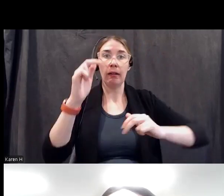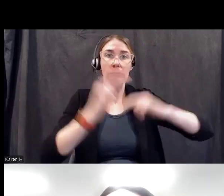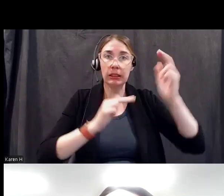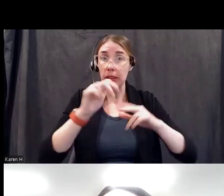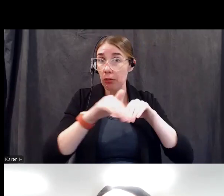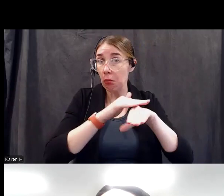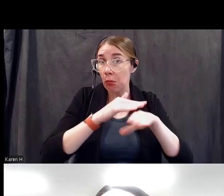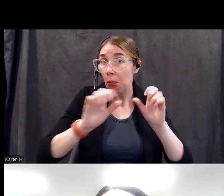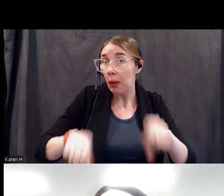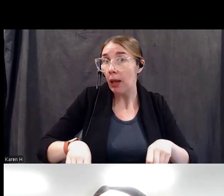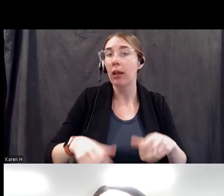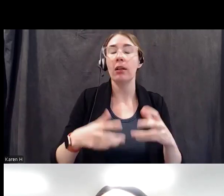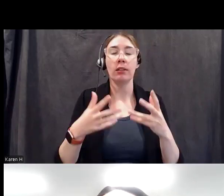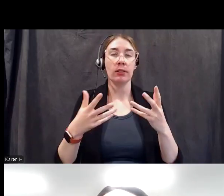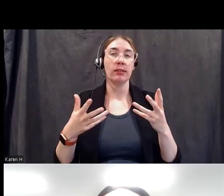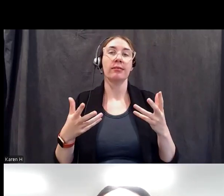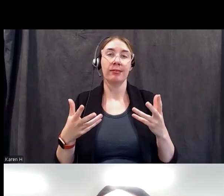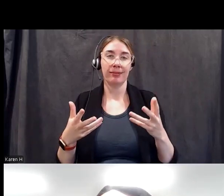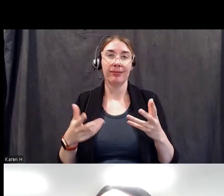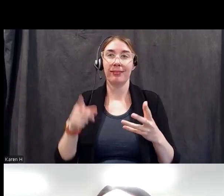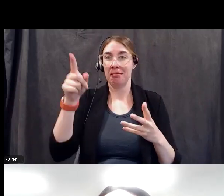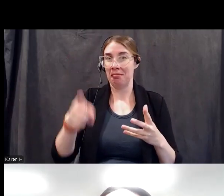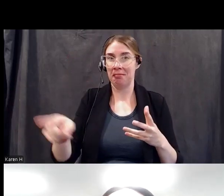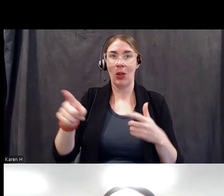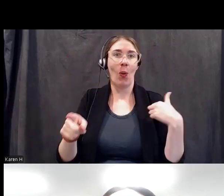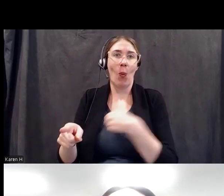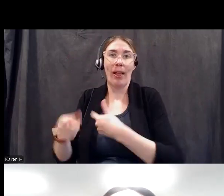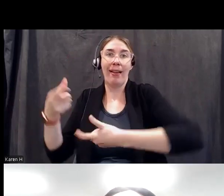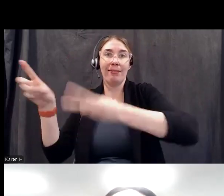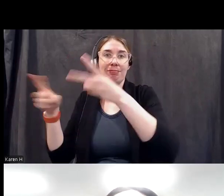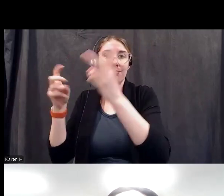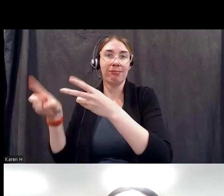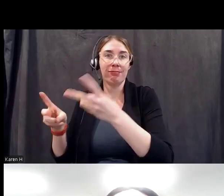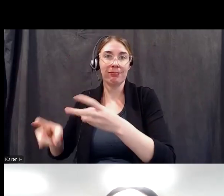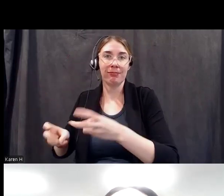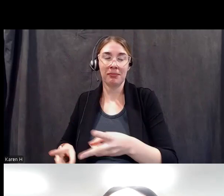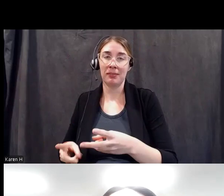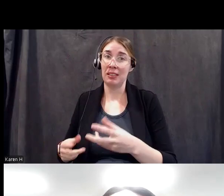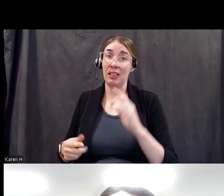So they're continuing to add to this constantly. It's a big project that they worked on,